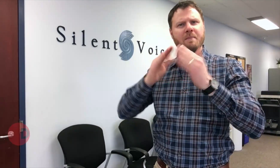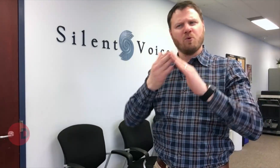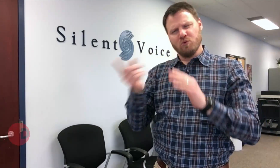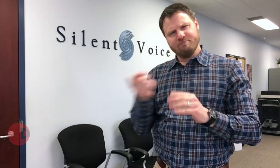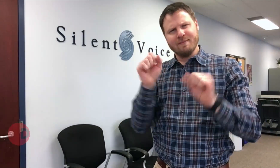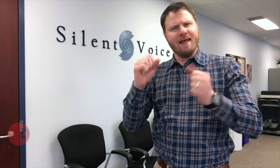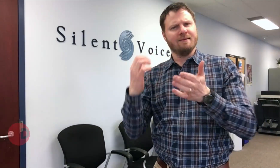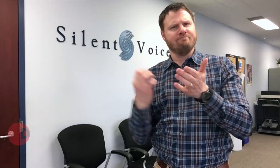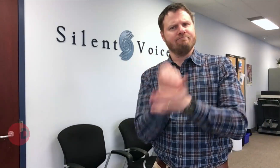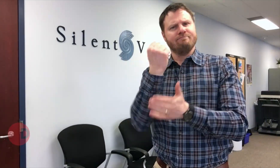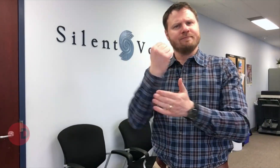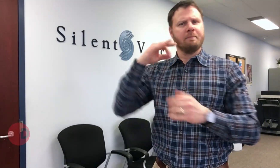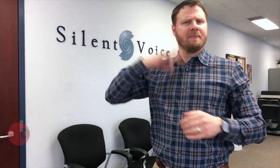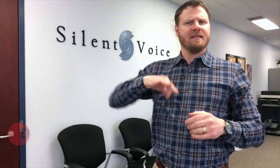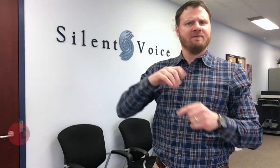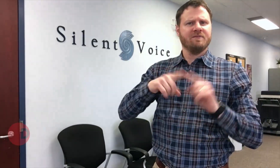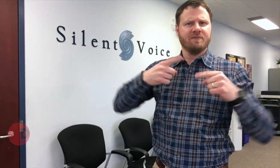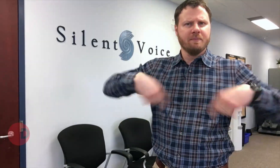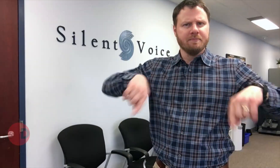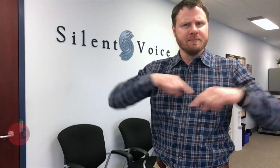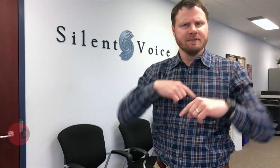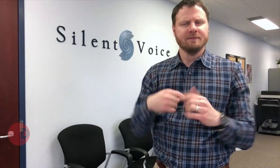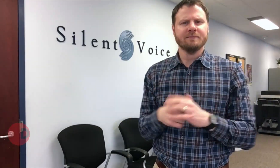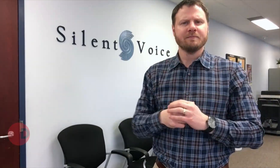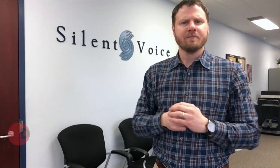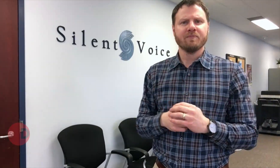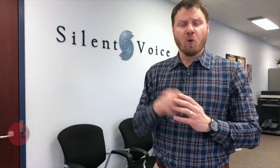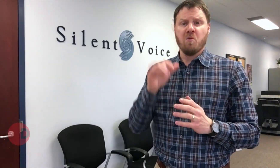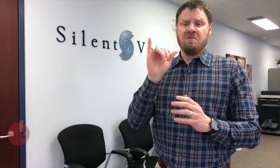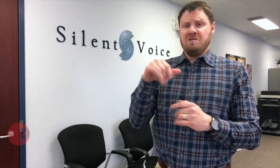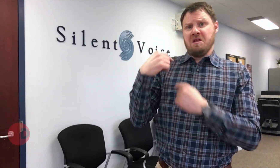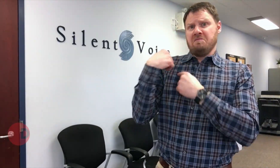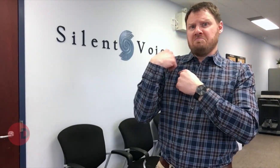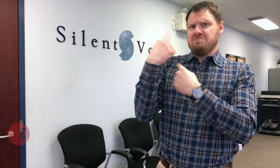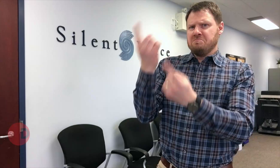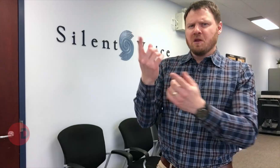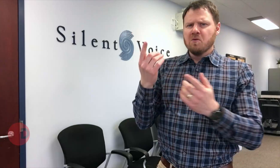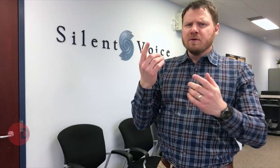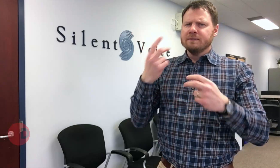community can gain benefits from us. It has been a tough year,